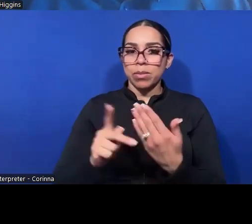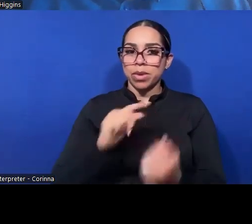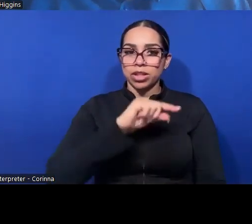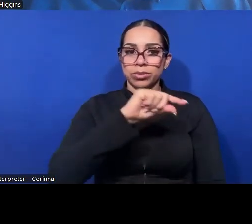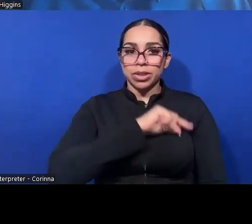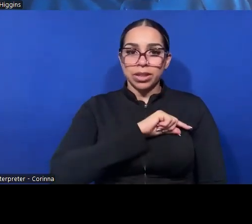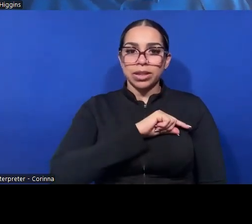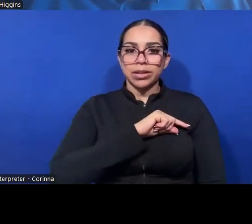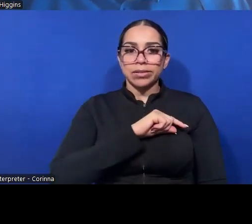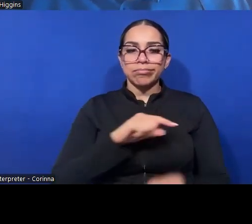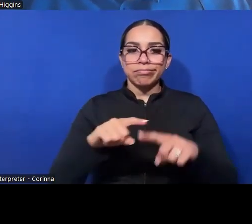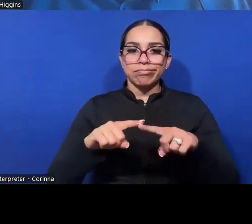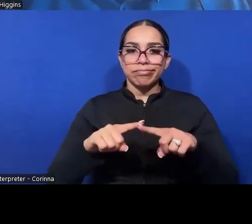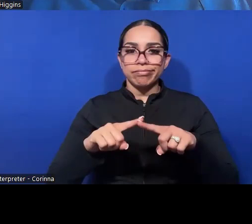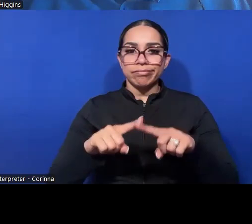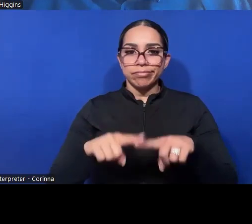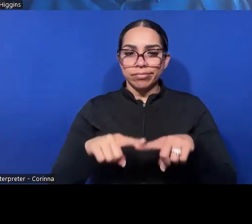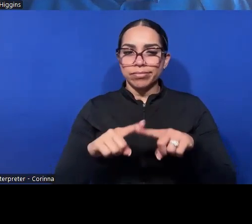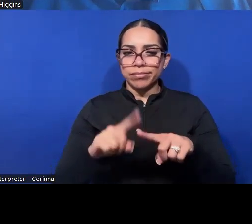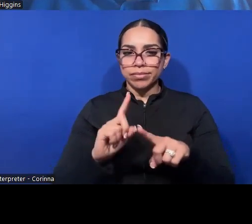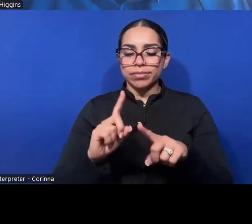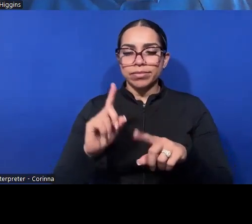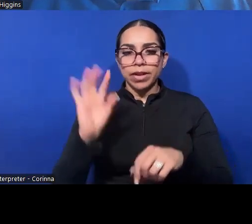by different, federal poverty level, limits.